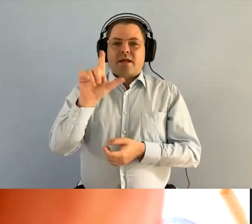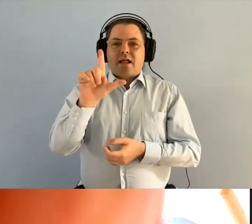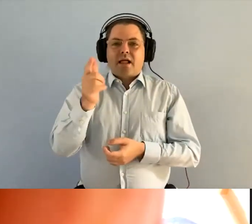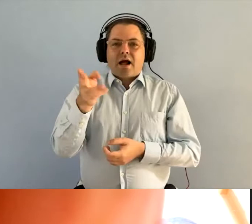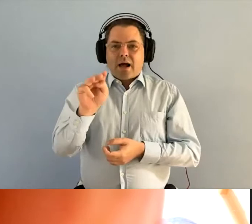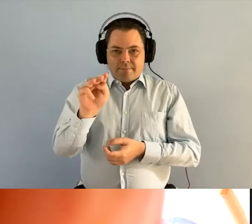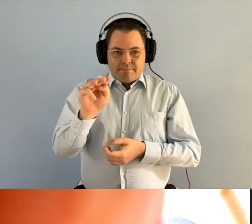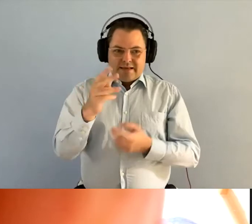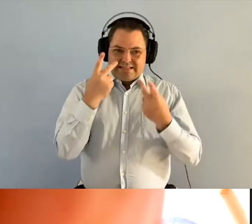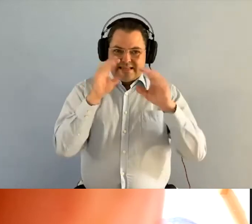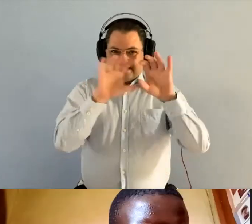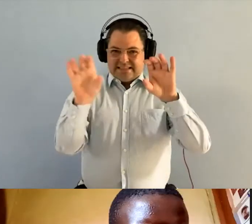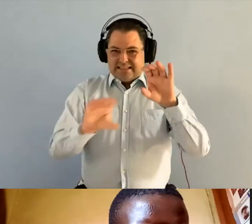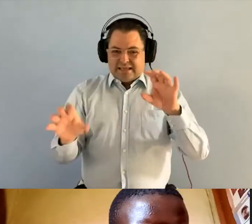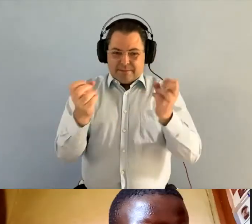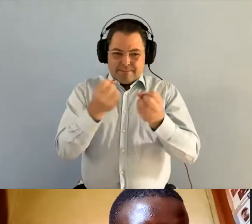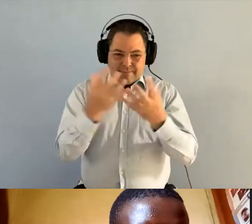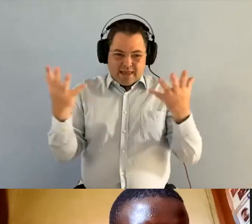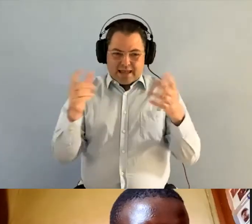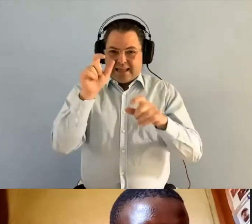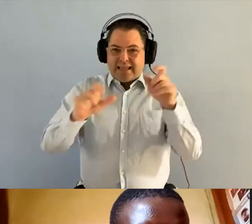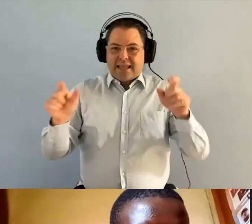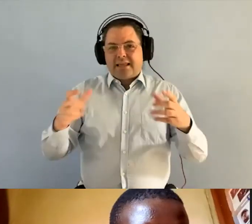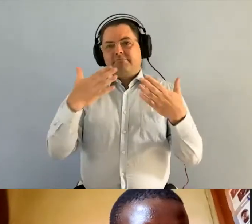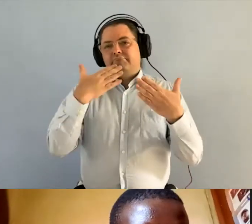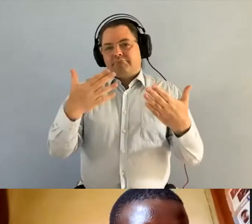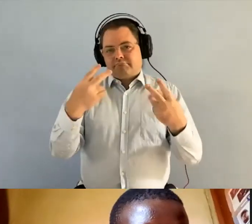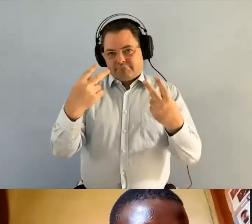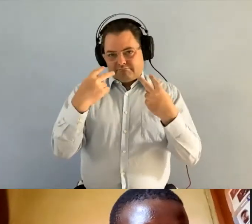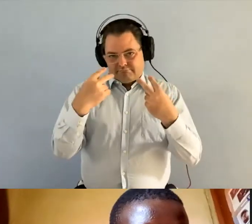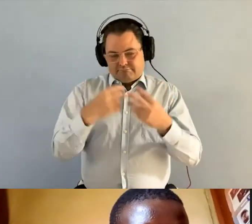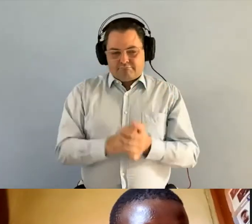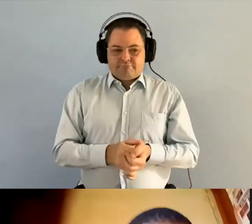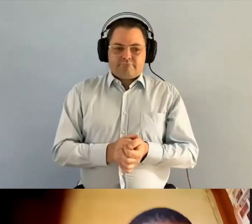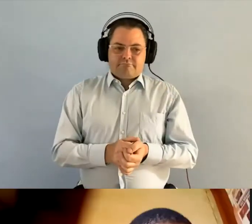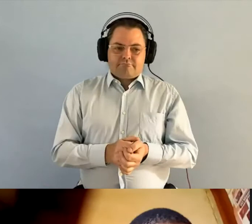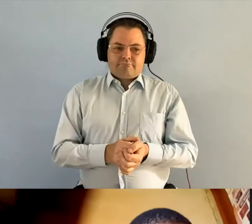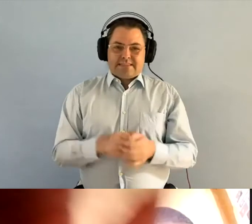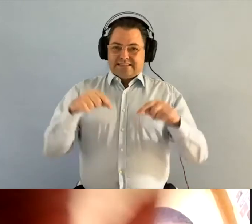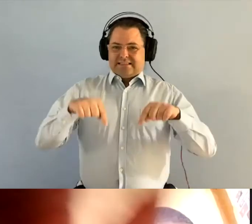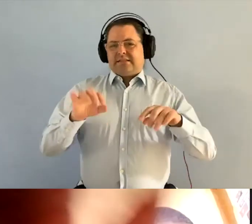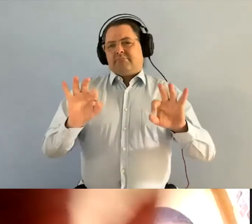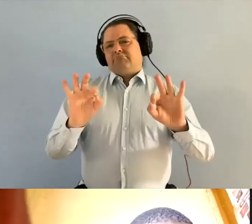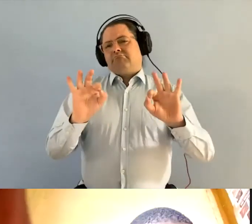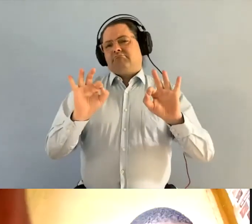. >> MITCH FIFIELD: Thank you so much, Elham, and great to see so many colleagues this morning